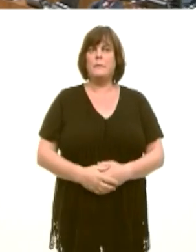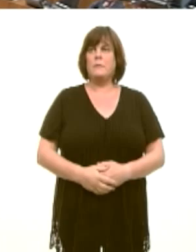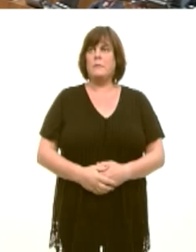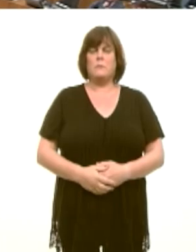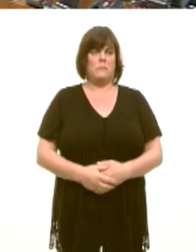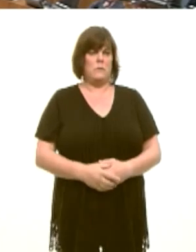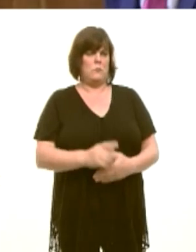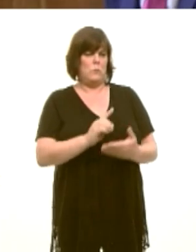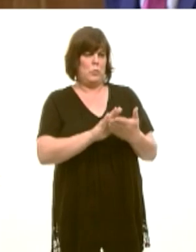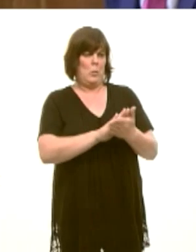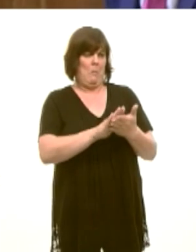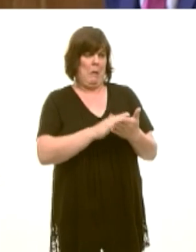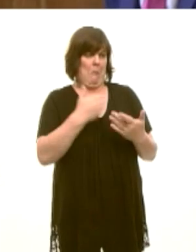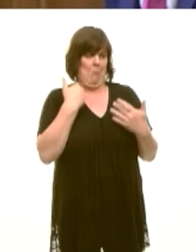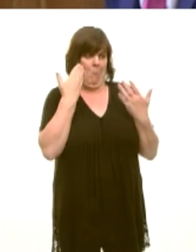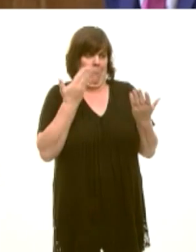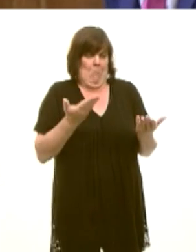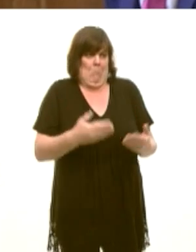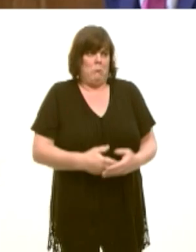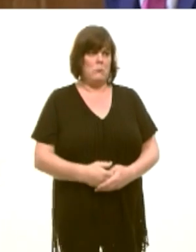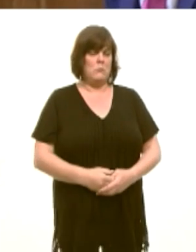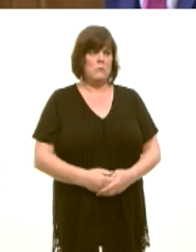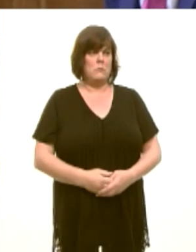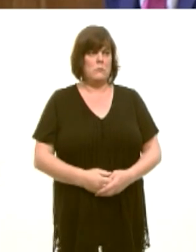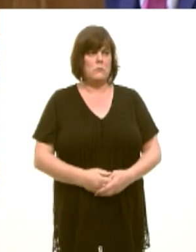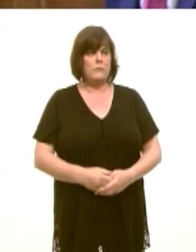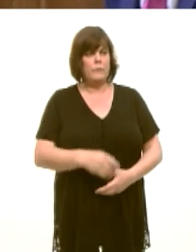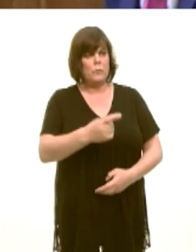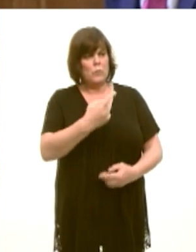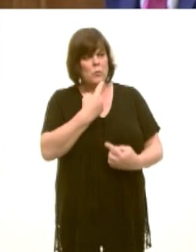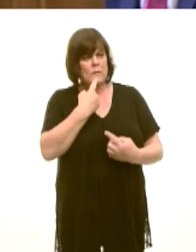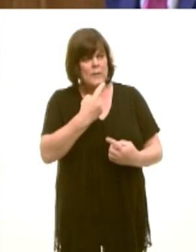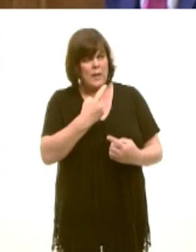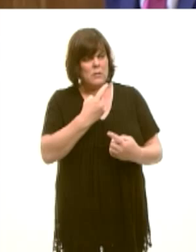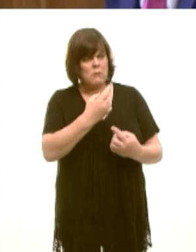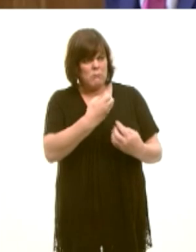means by that. I donít agree with what he says about Finance Wales, although heís right